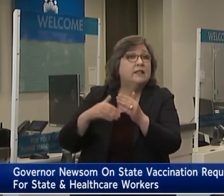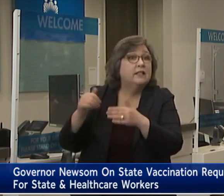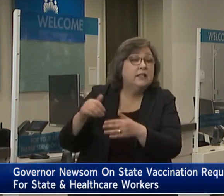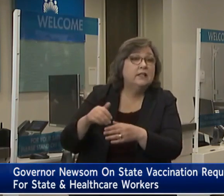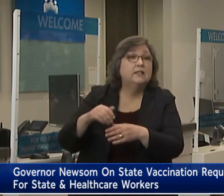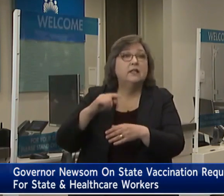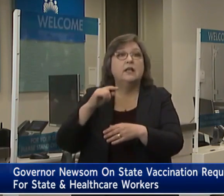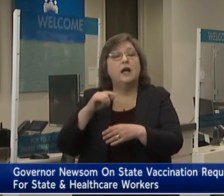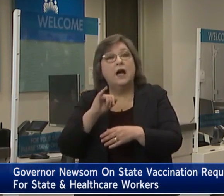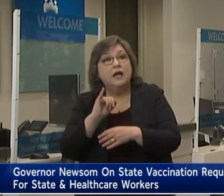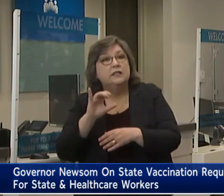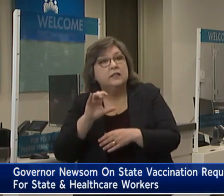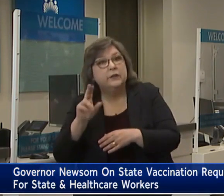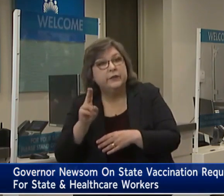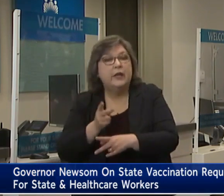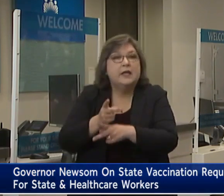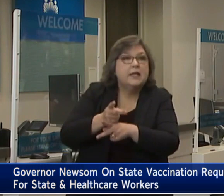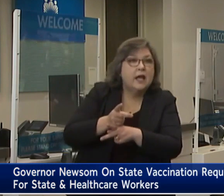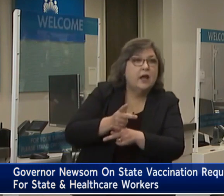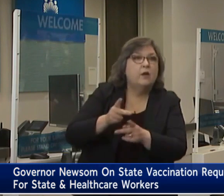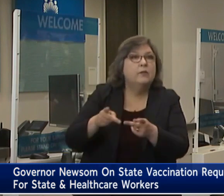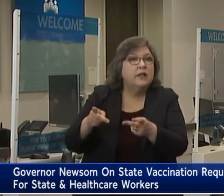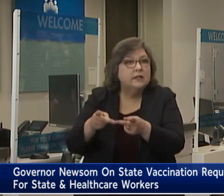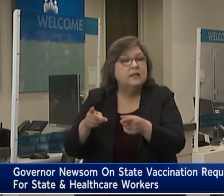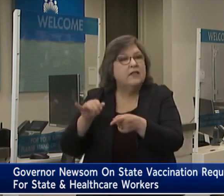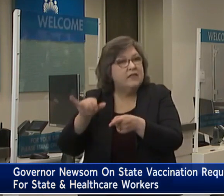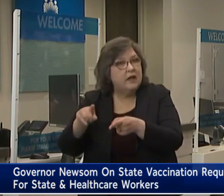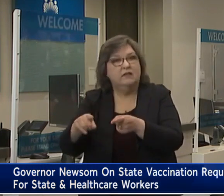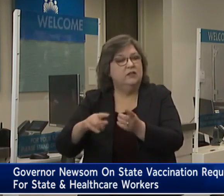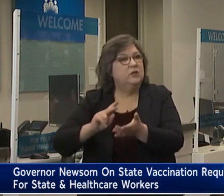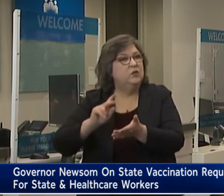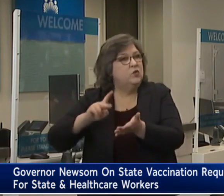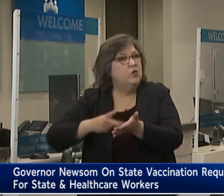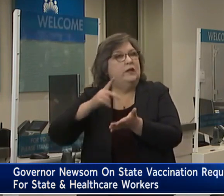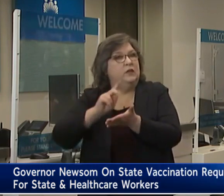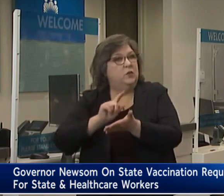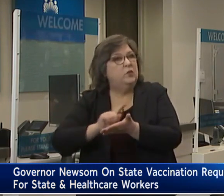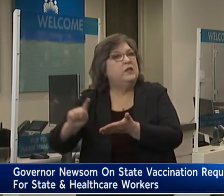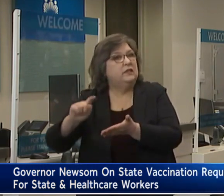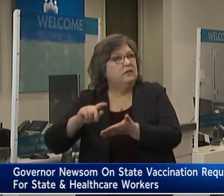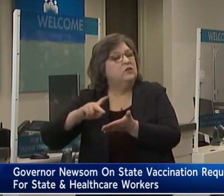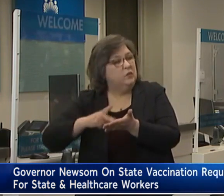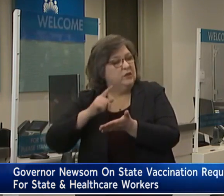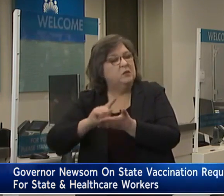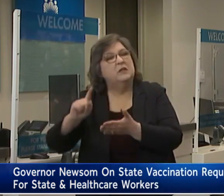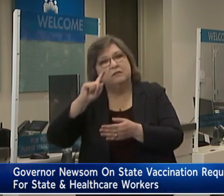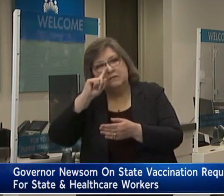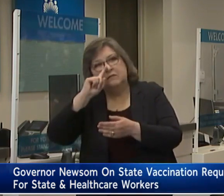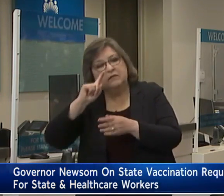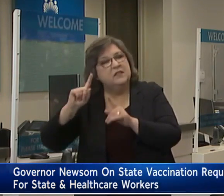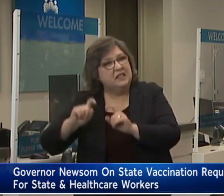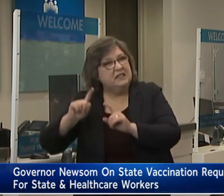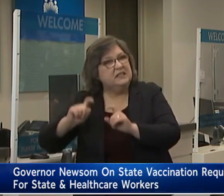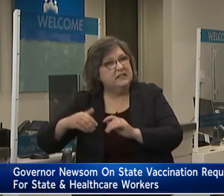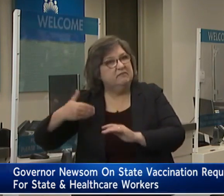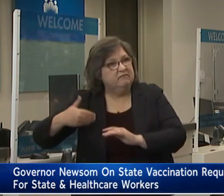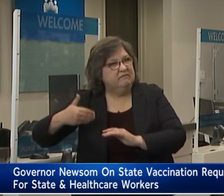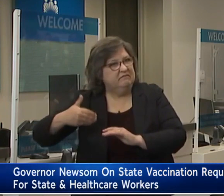WHAT ARE THO?SE ACUTE CARE SETTINGS, SKILLED NURSING FACILITIES WOULD BE AMONG THEM. OUR APPLICATION AND IMPLEMENTATION OF THESE NEW